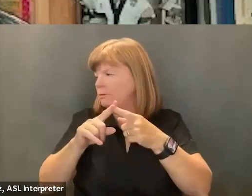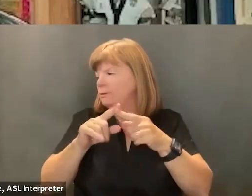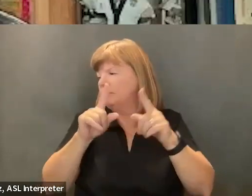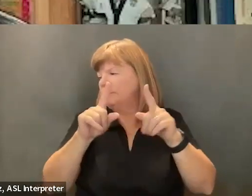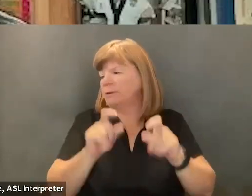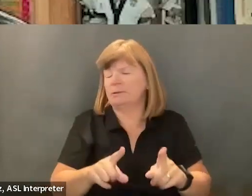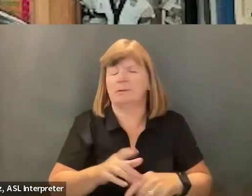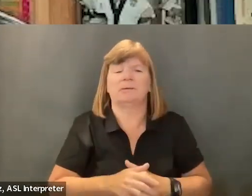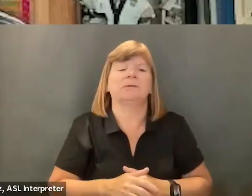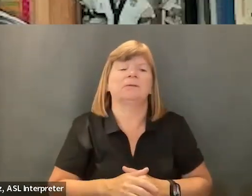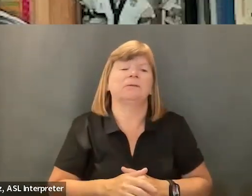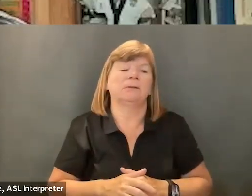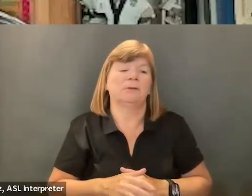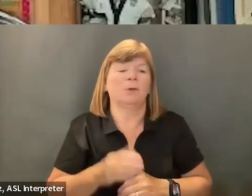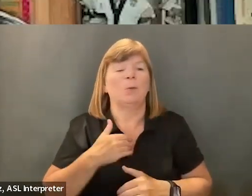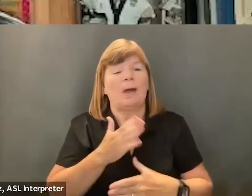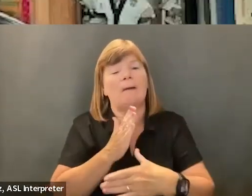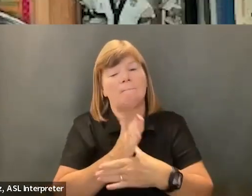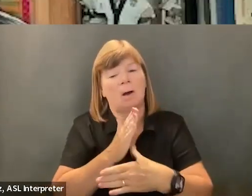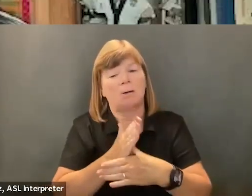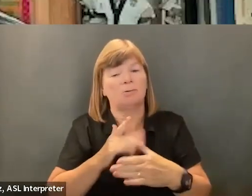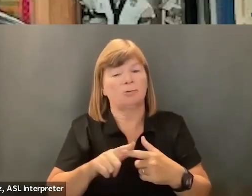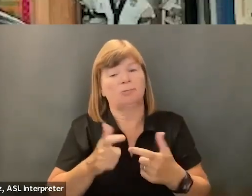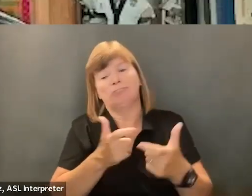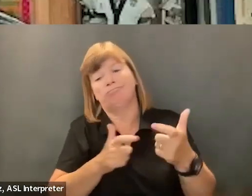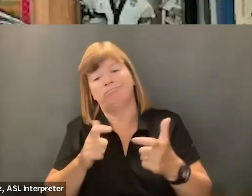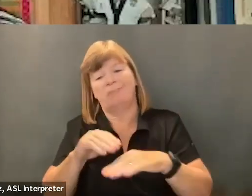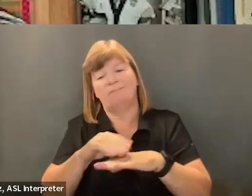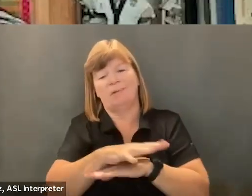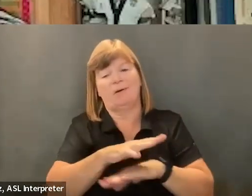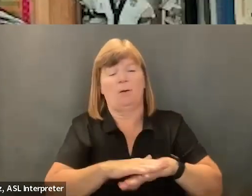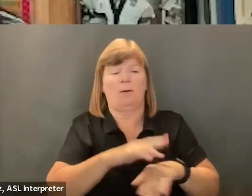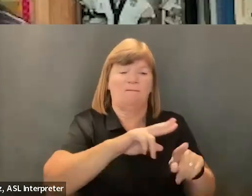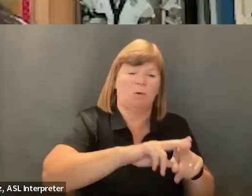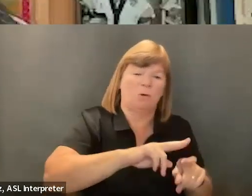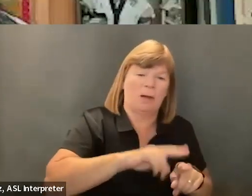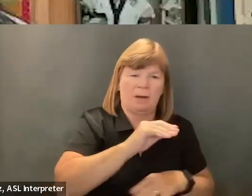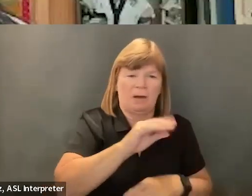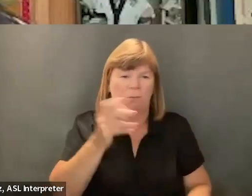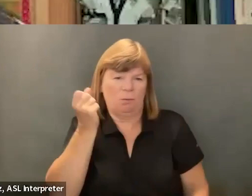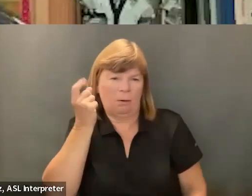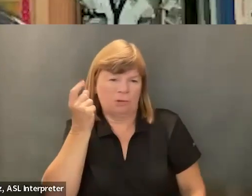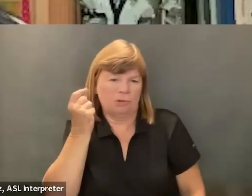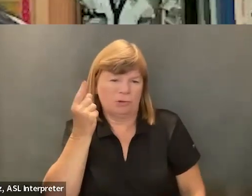and they were moderate to large effects on both vocabulary and comprehension including more